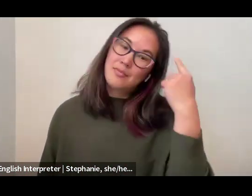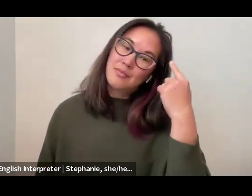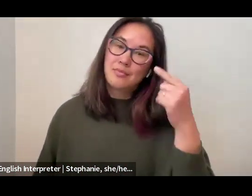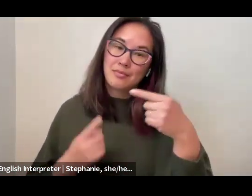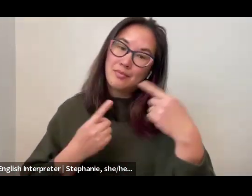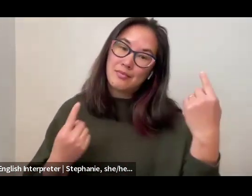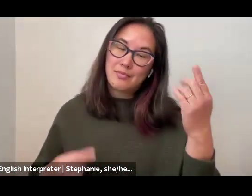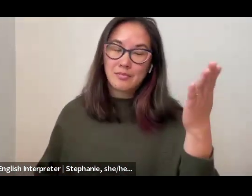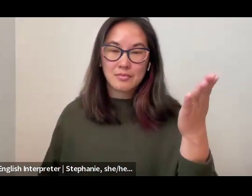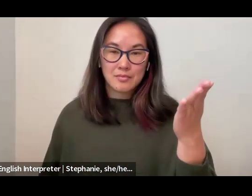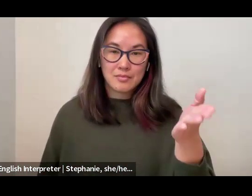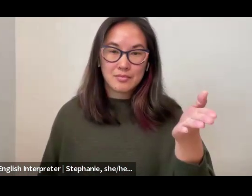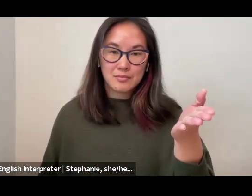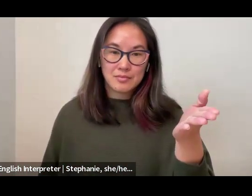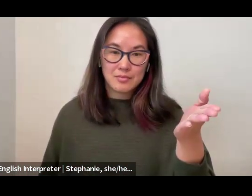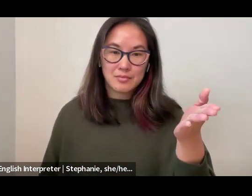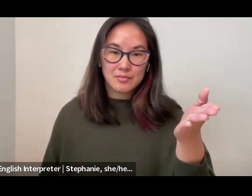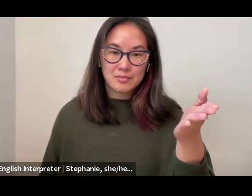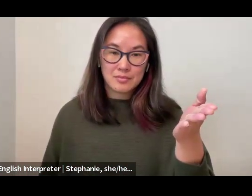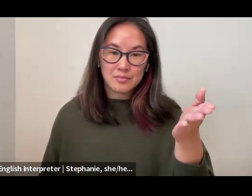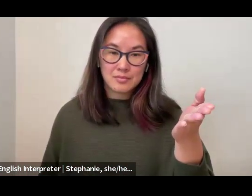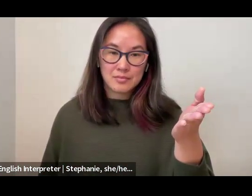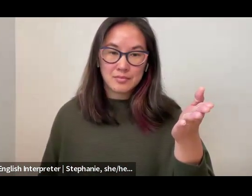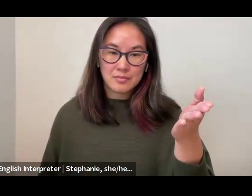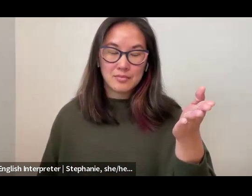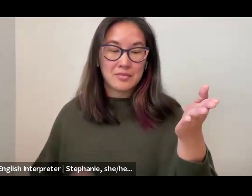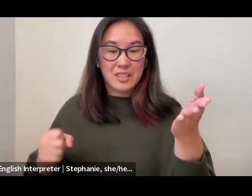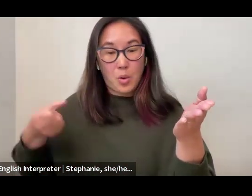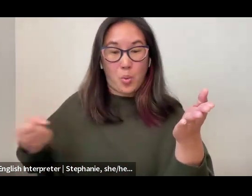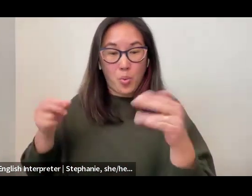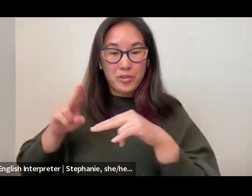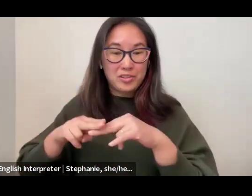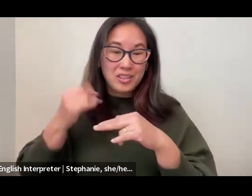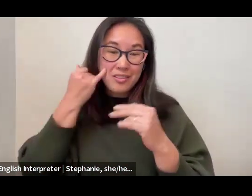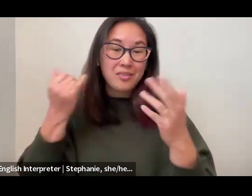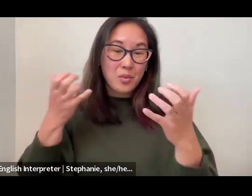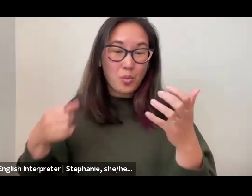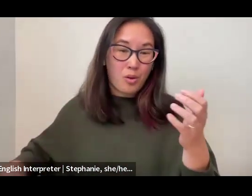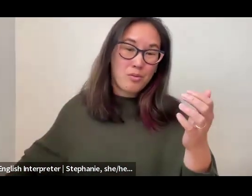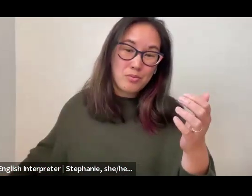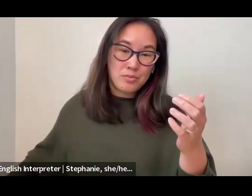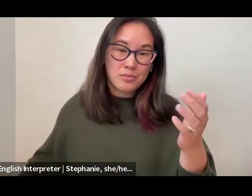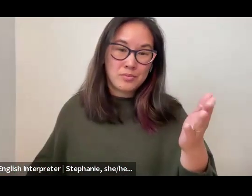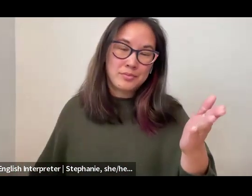You can also anchor your right arm by holding onto the chair or whatever you're on and gently,